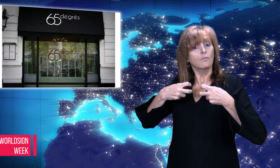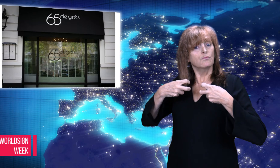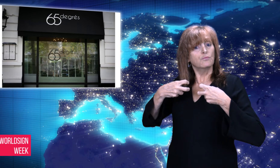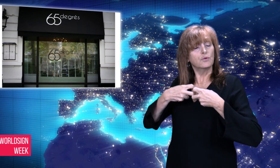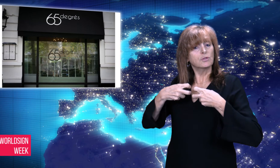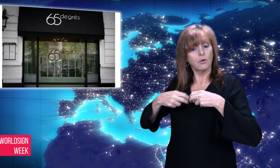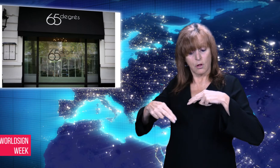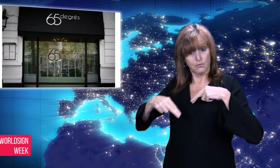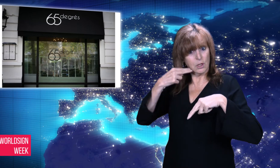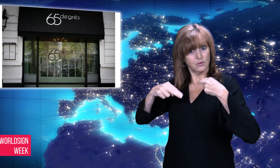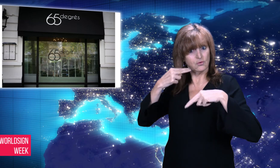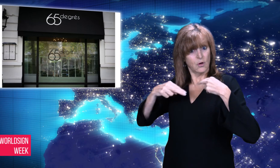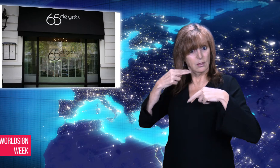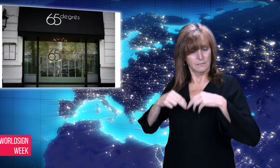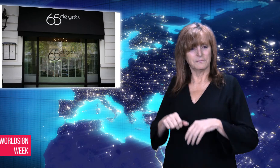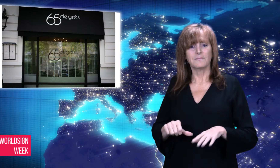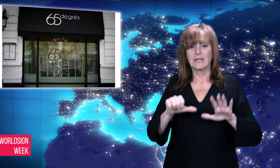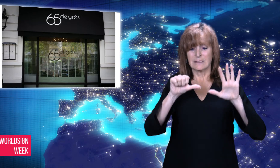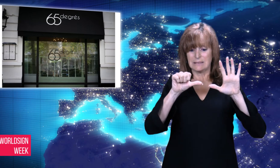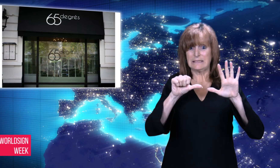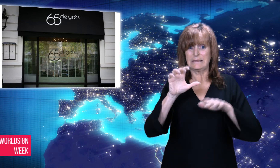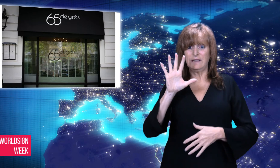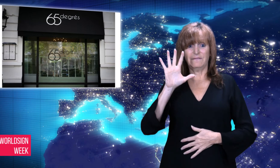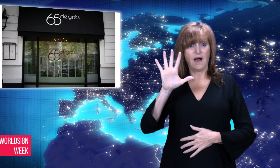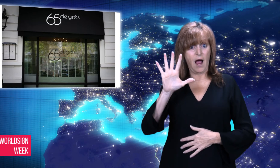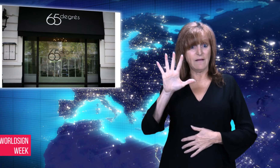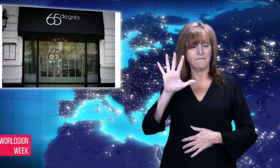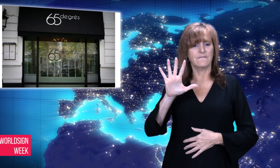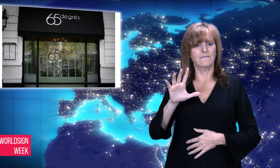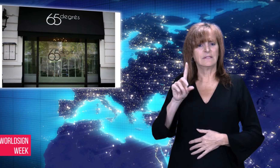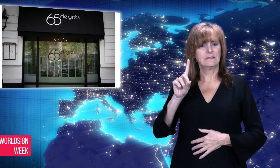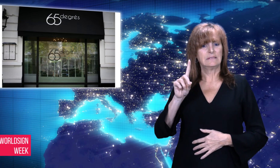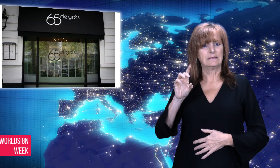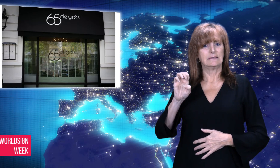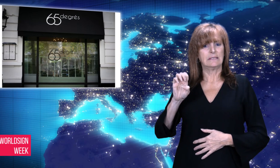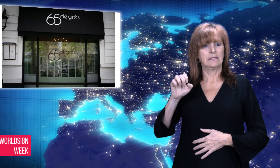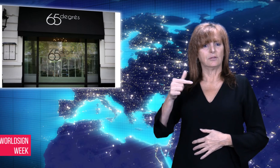[Georgia]: A Brussels restaurant, 65 Degres,